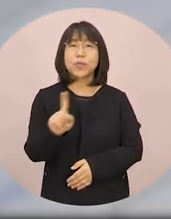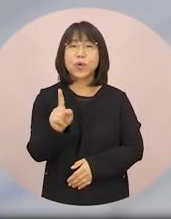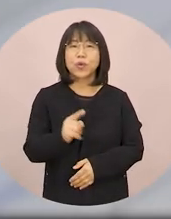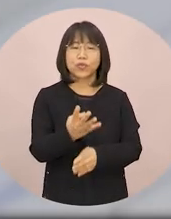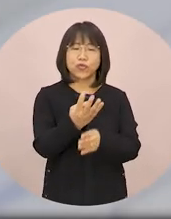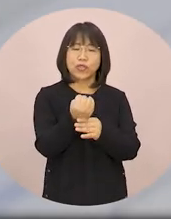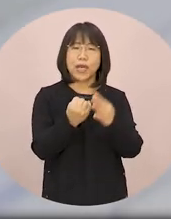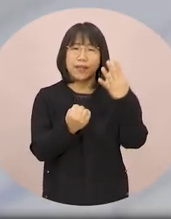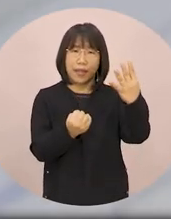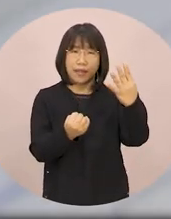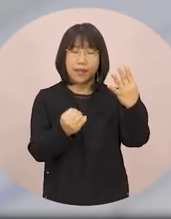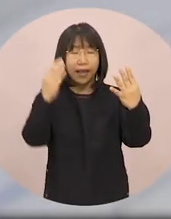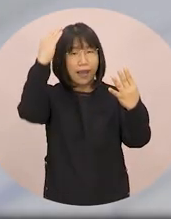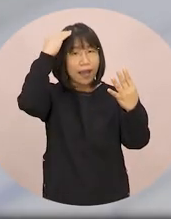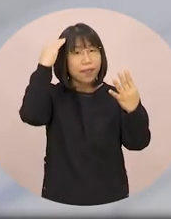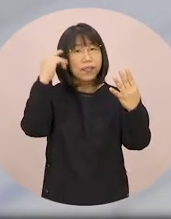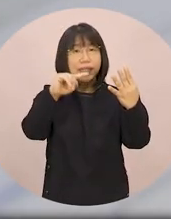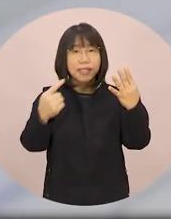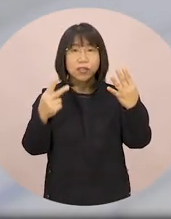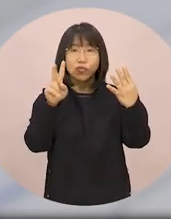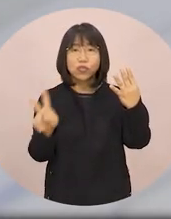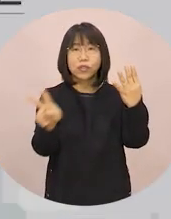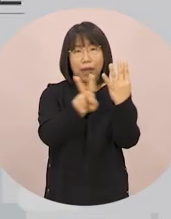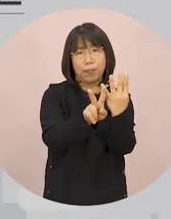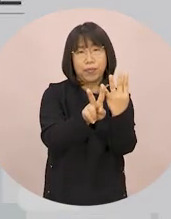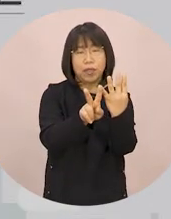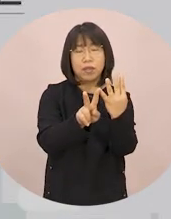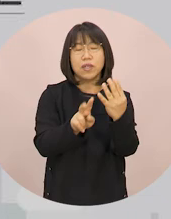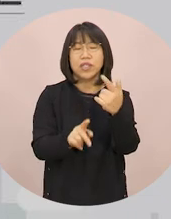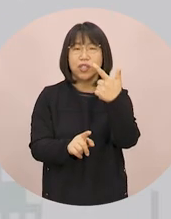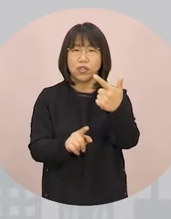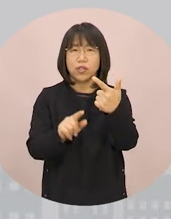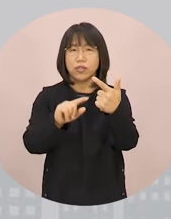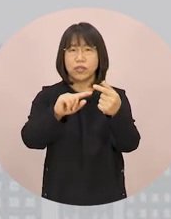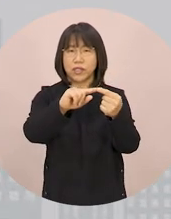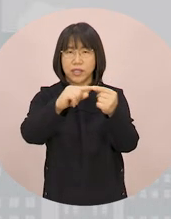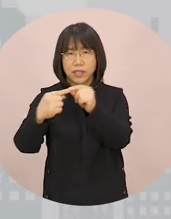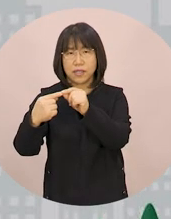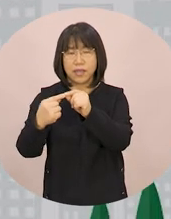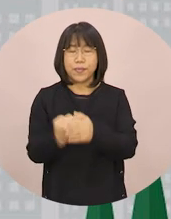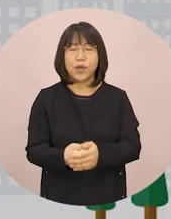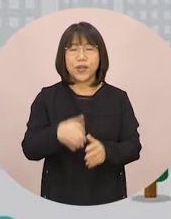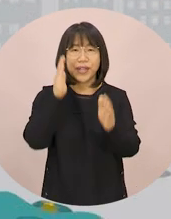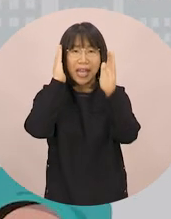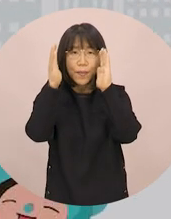The personal safety number is a serial number with 6 characters that consists of 4 digits and 2 Korean characters.